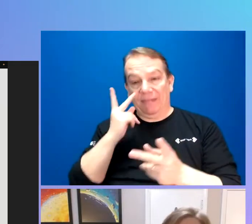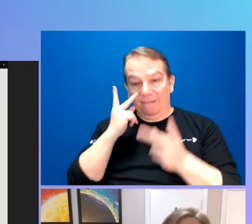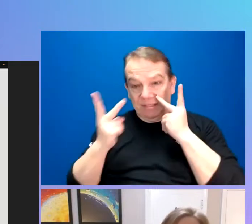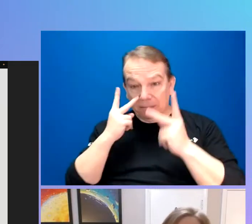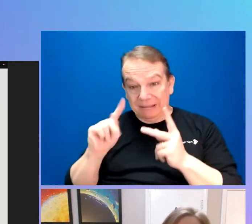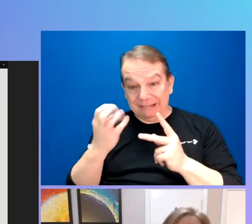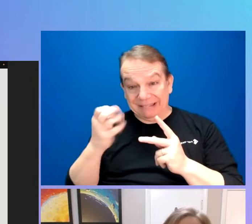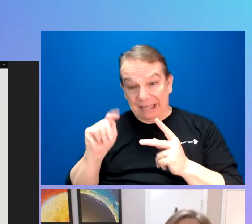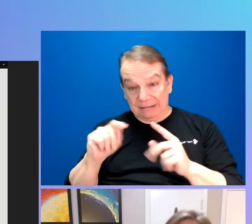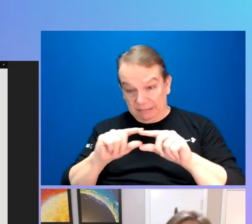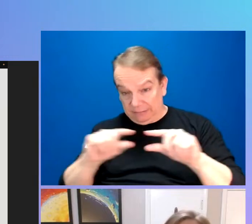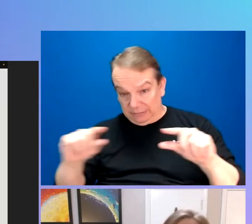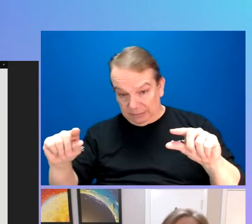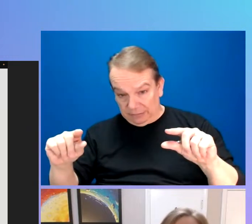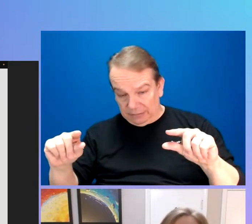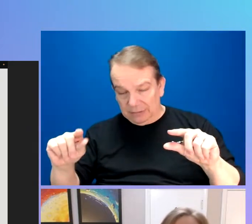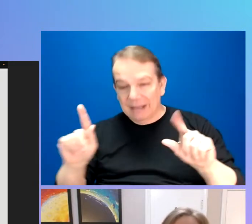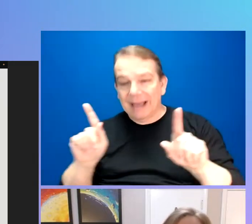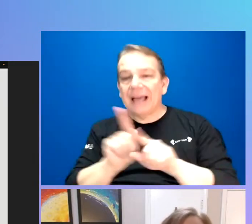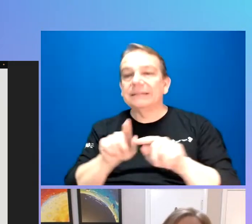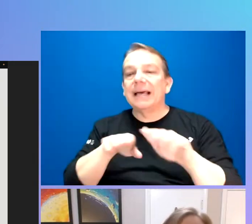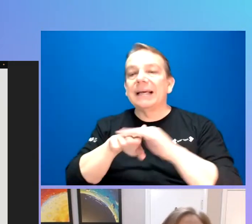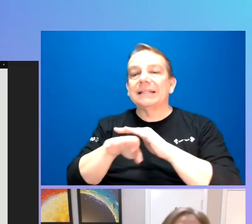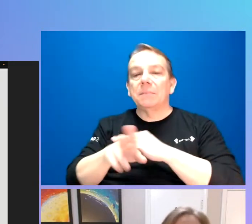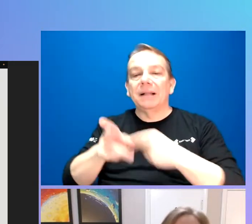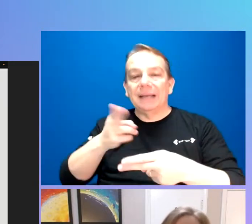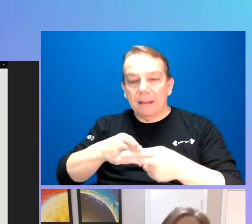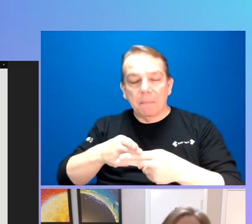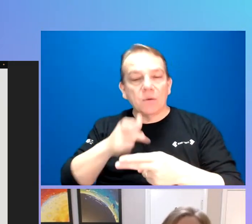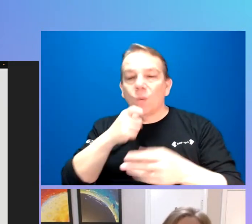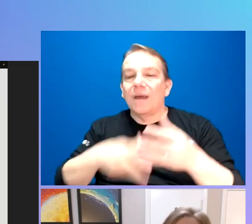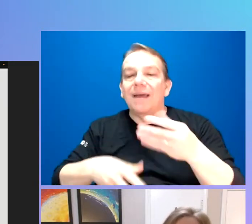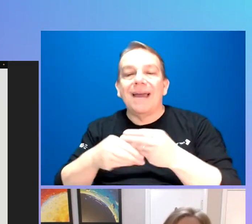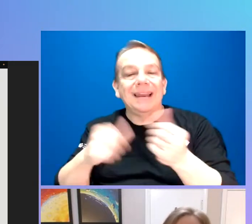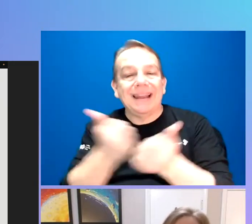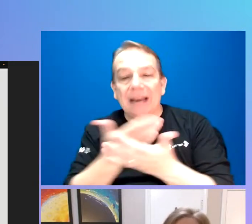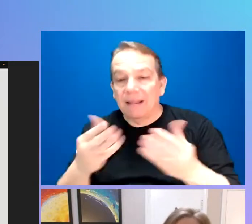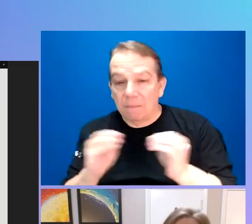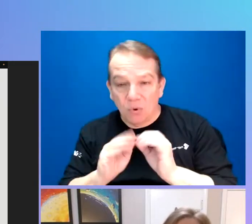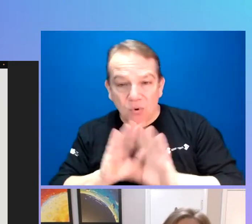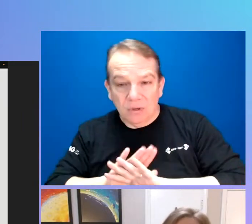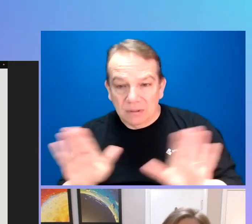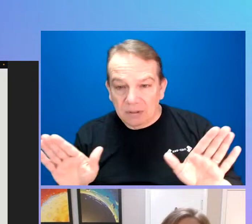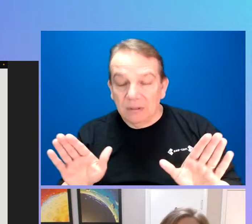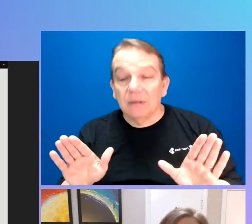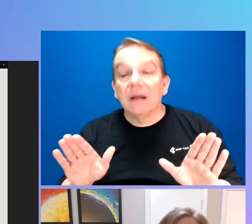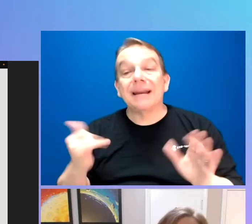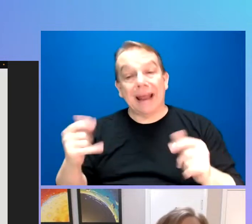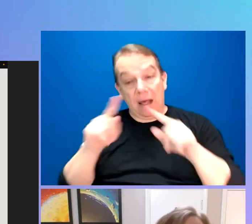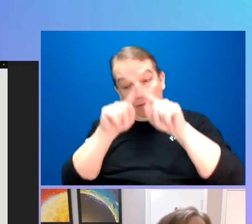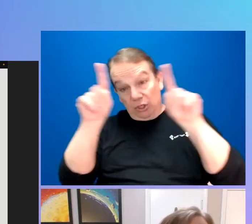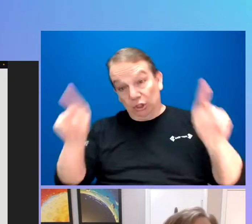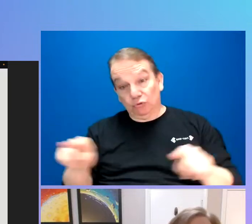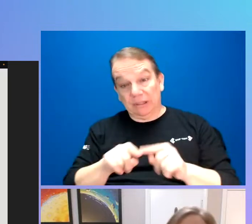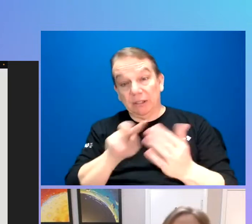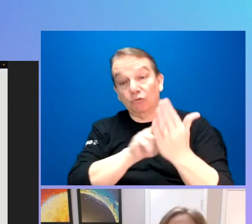options as the accessible name, and not add anything else. A screen reader will now announce